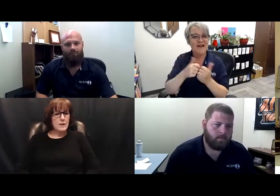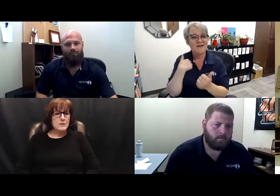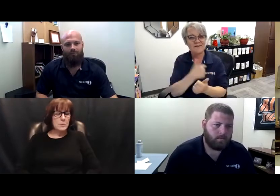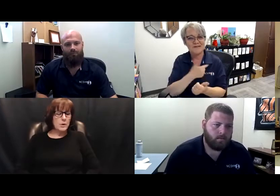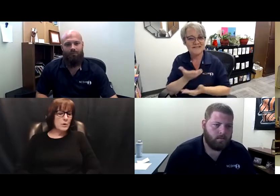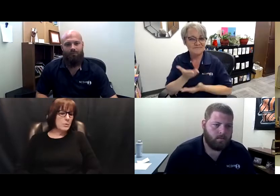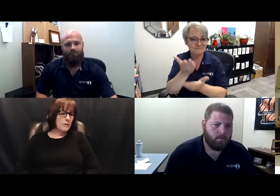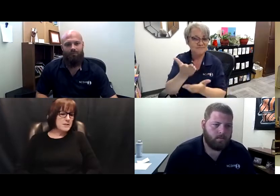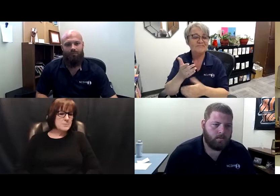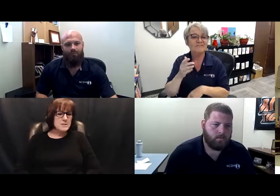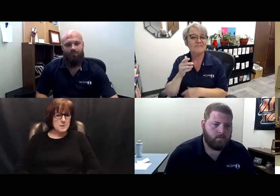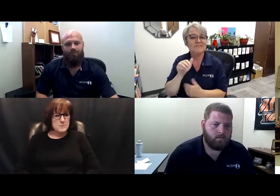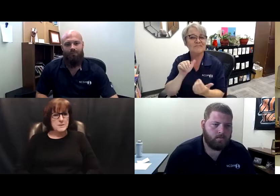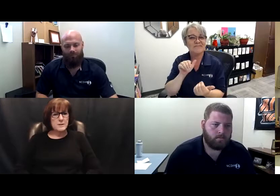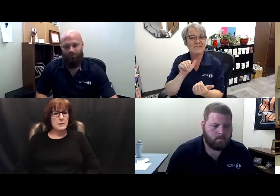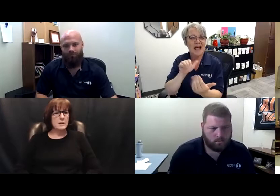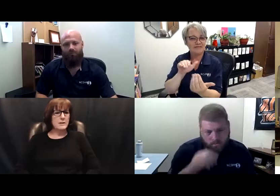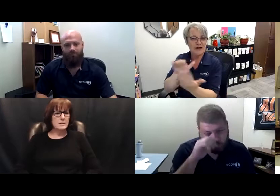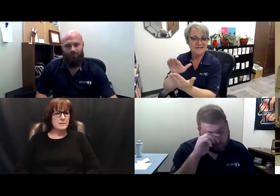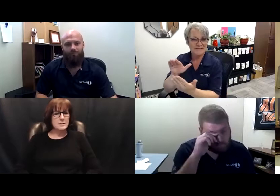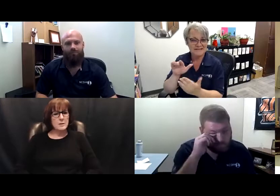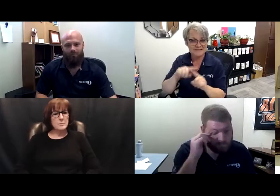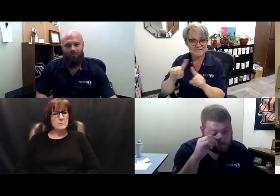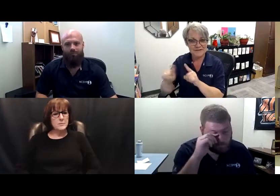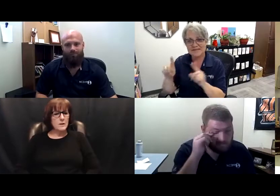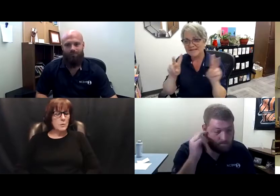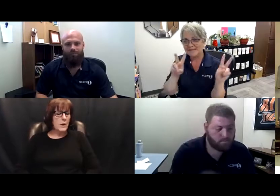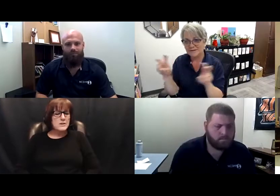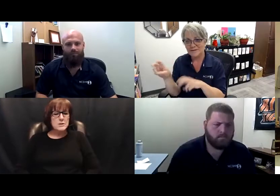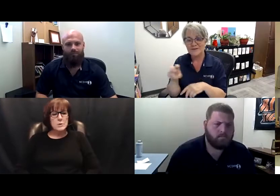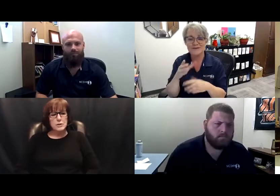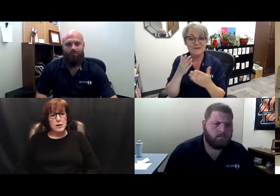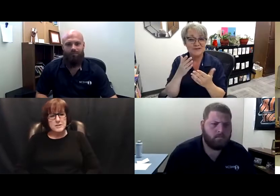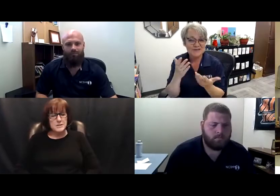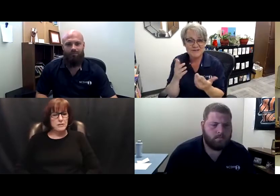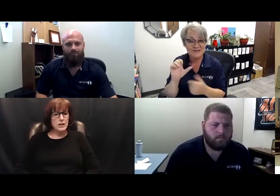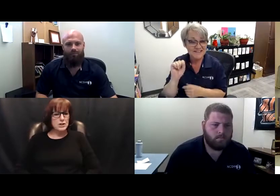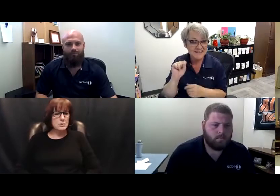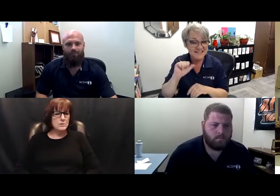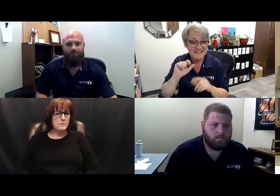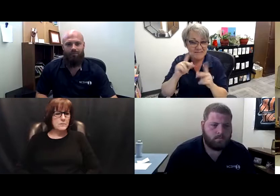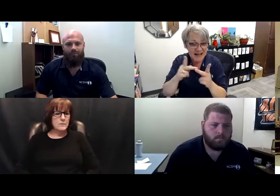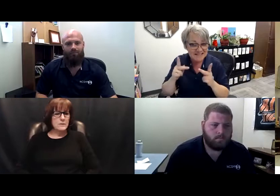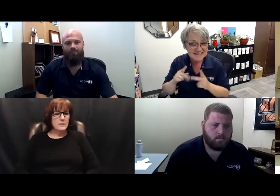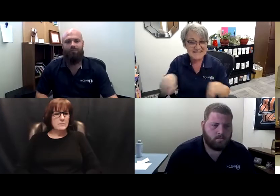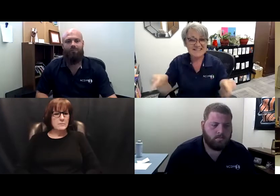So we're going to provide some tips, some ways to address different issues,